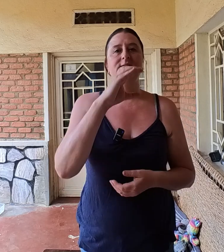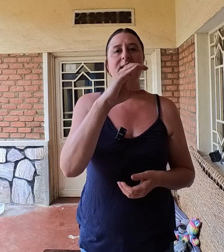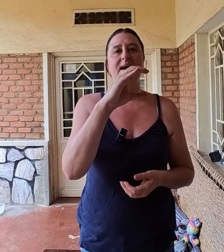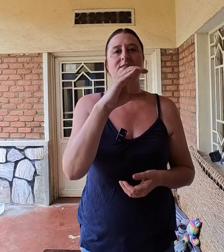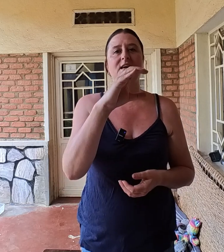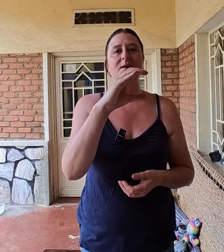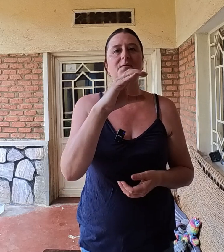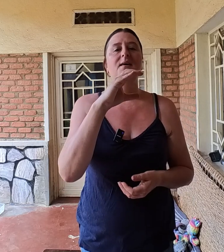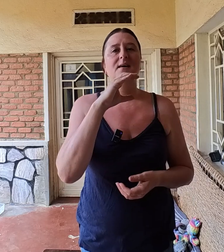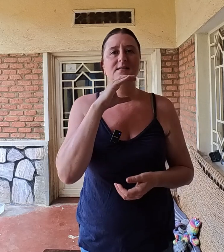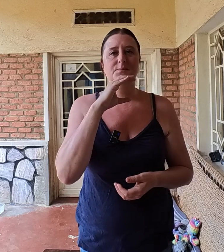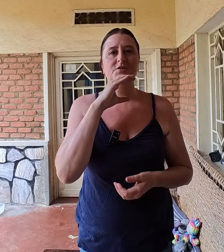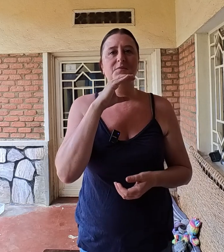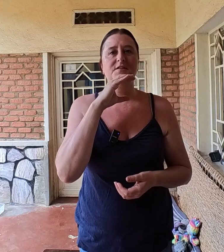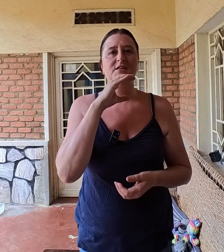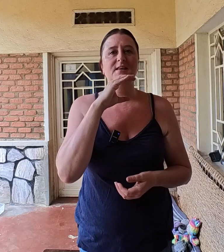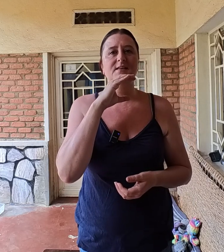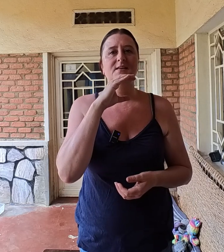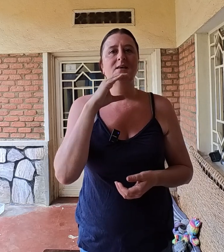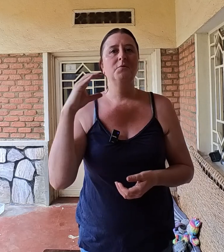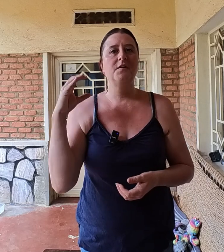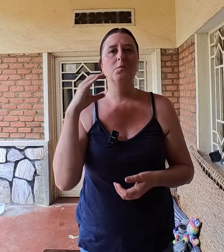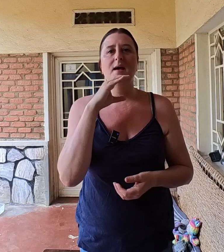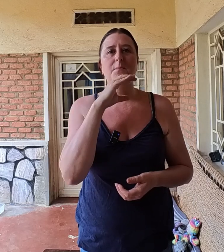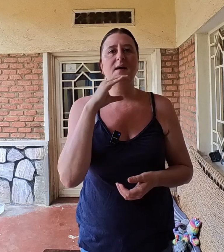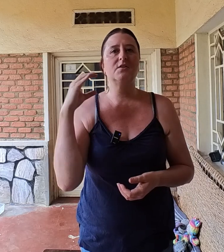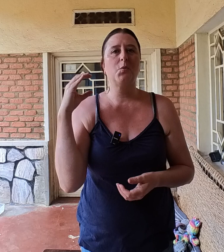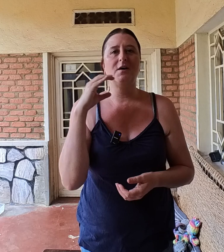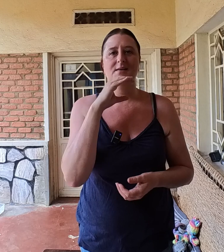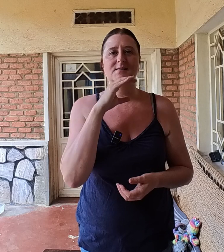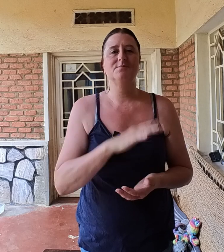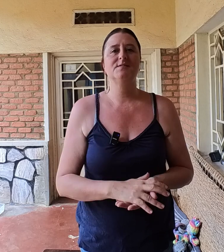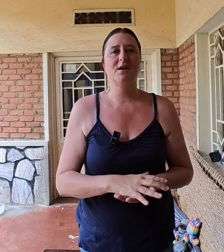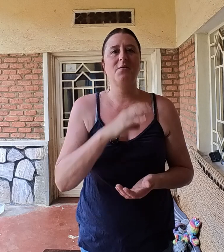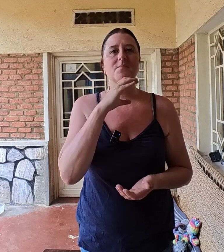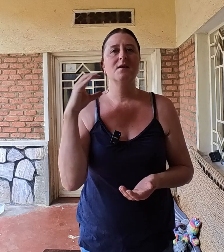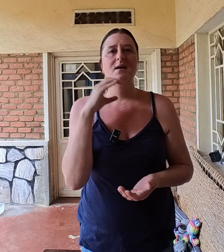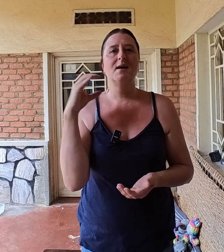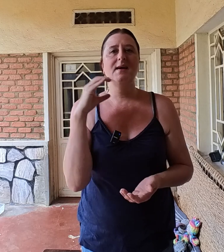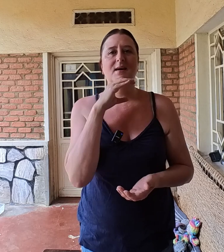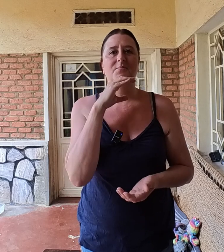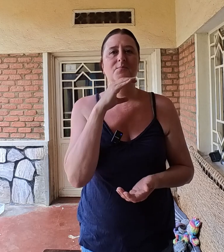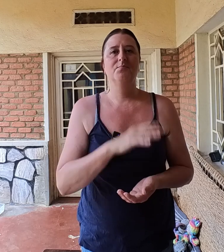So, C handshape against the bottom of the chin, moving away and back twice. Hyena.